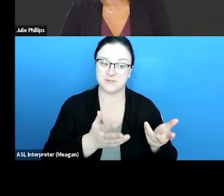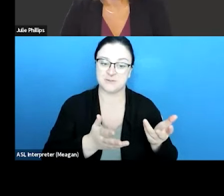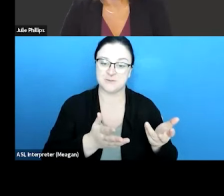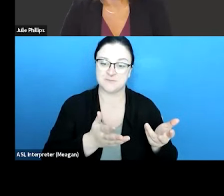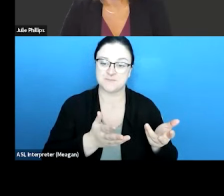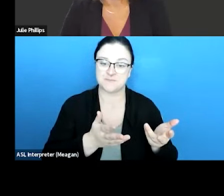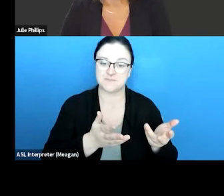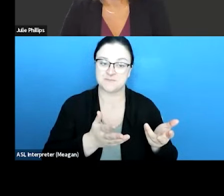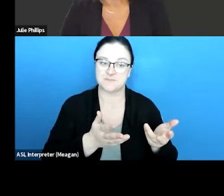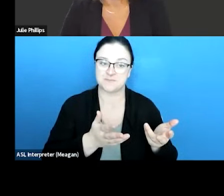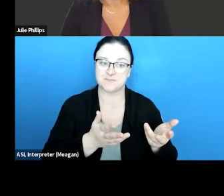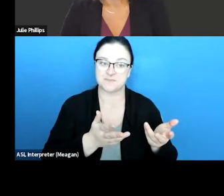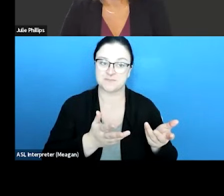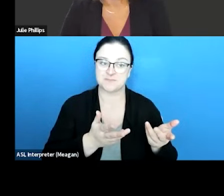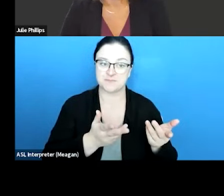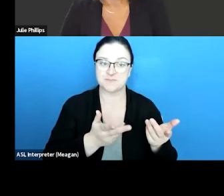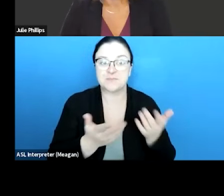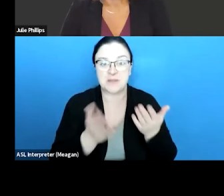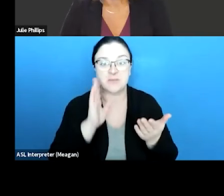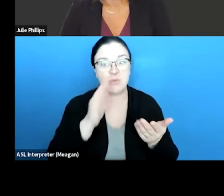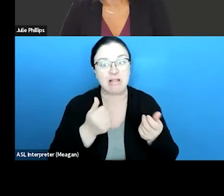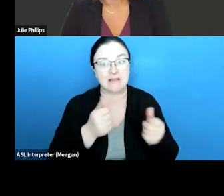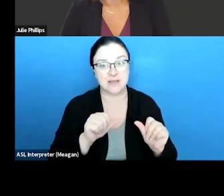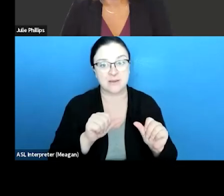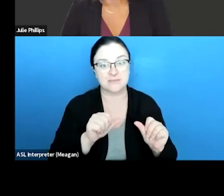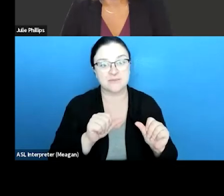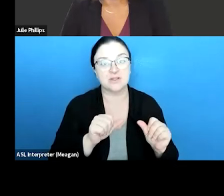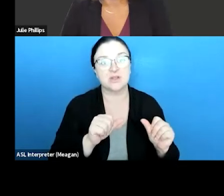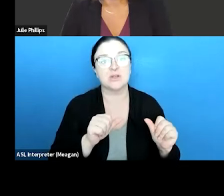for intent for a suicide attempt or a homicide attempt.